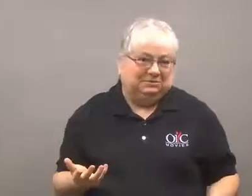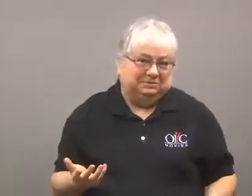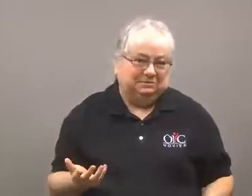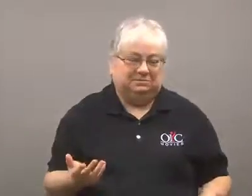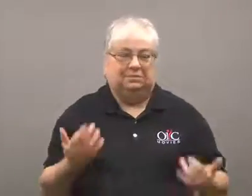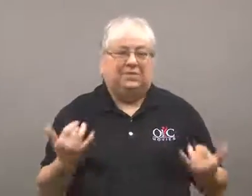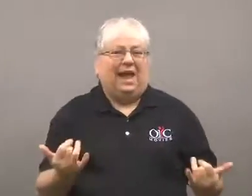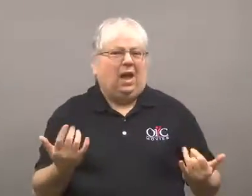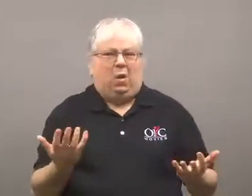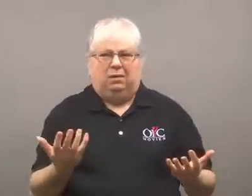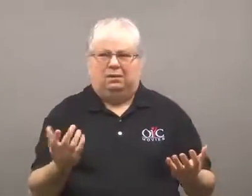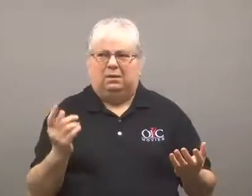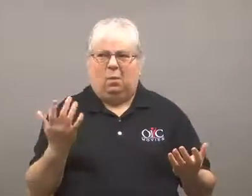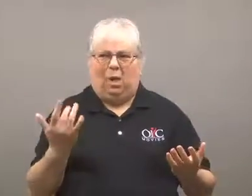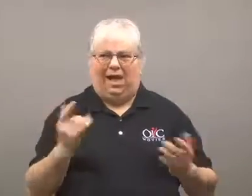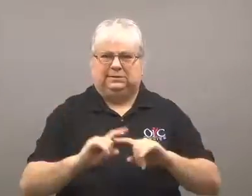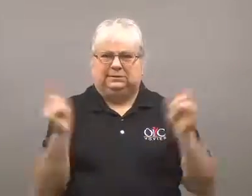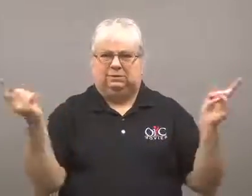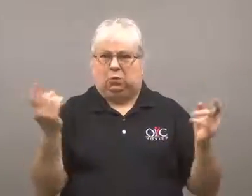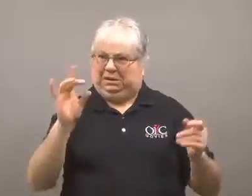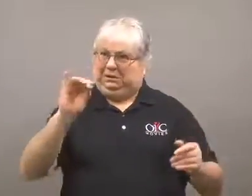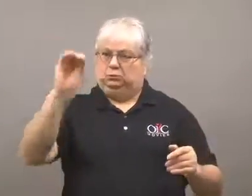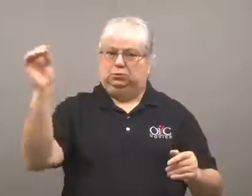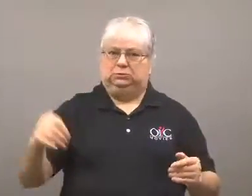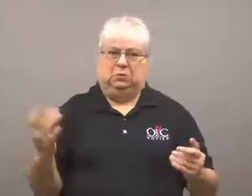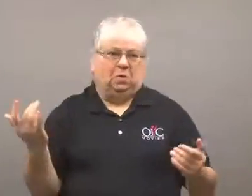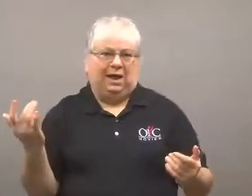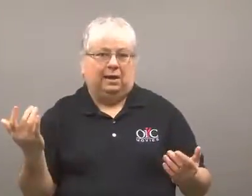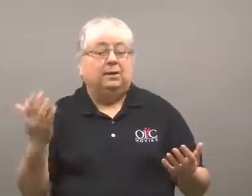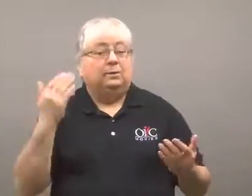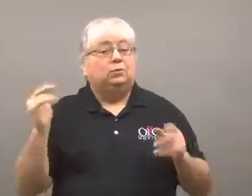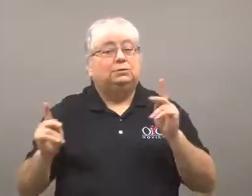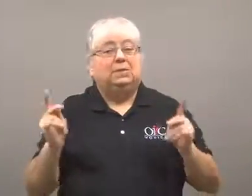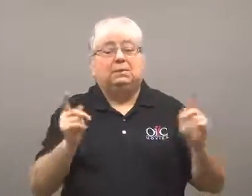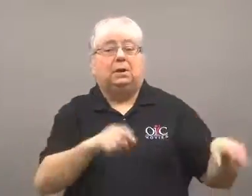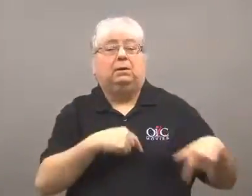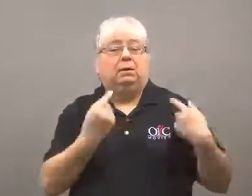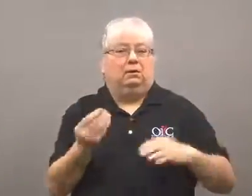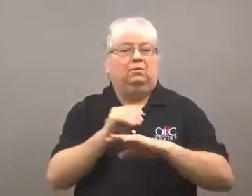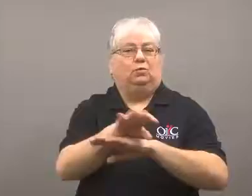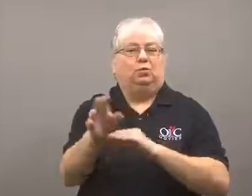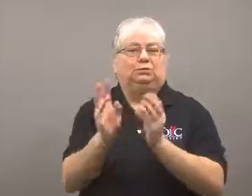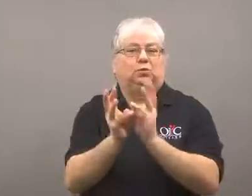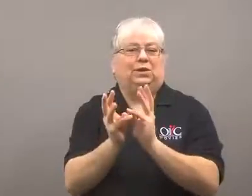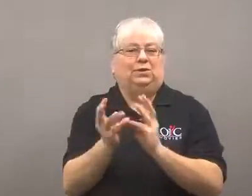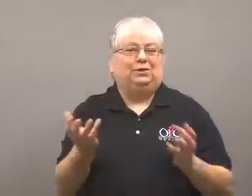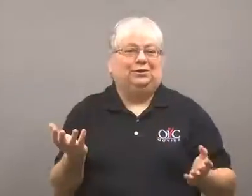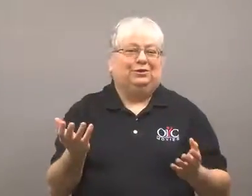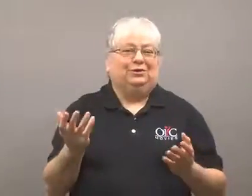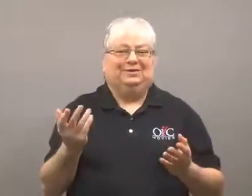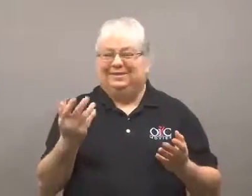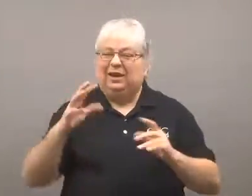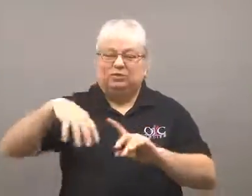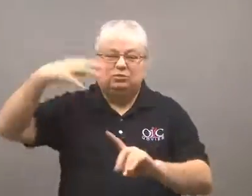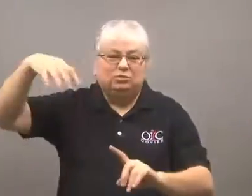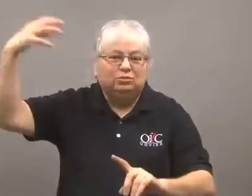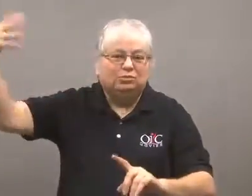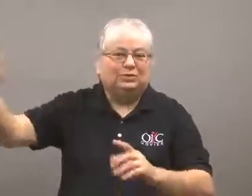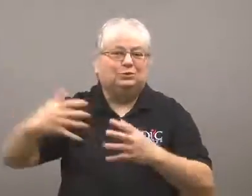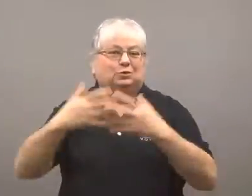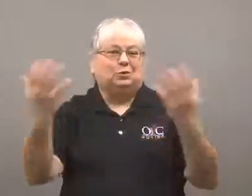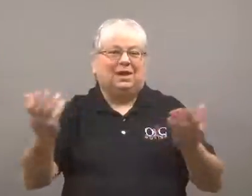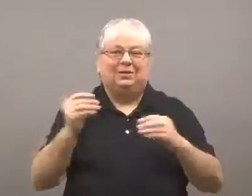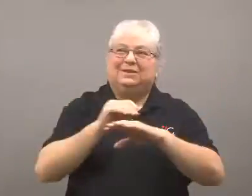That's because of human influence on the climate.